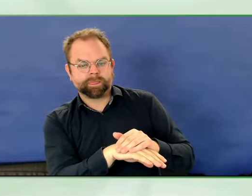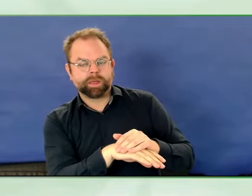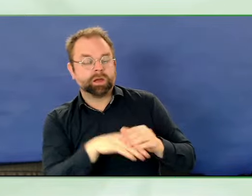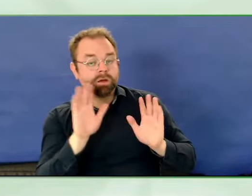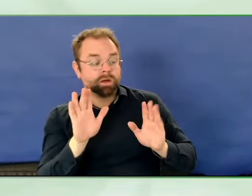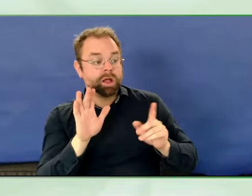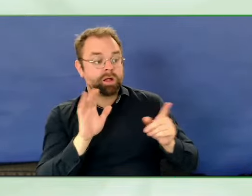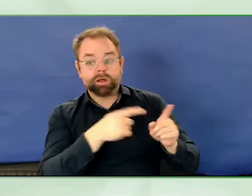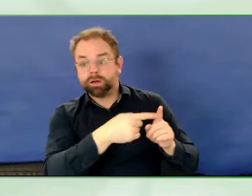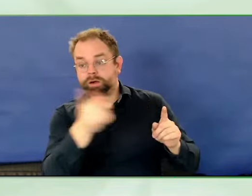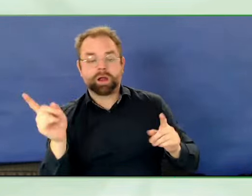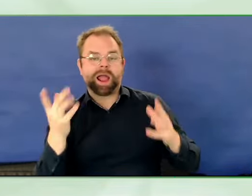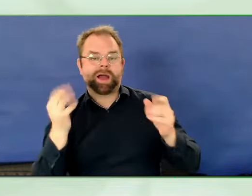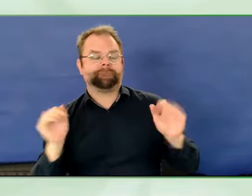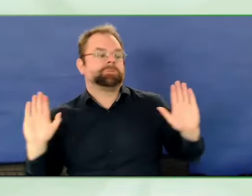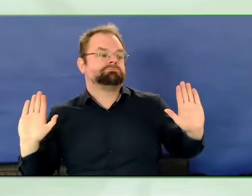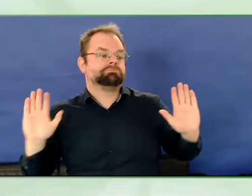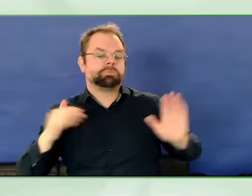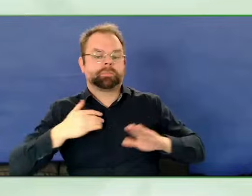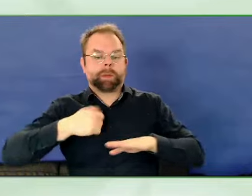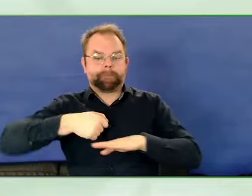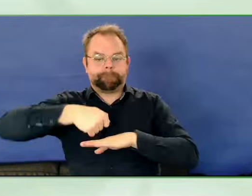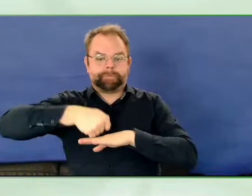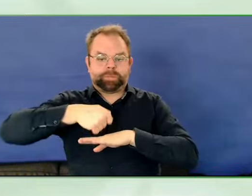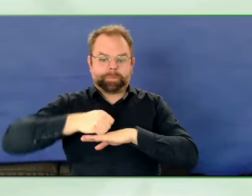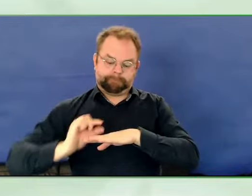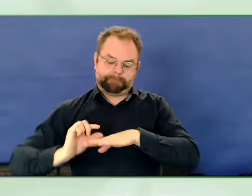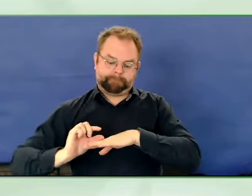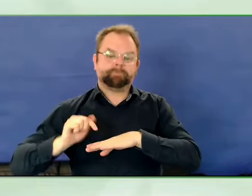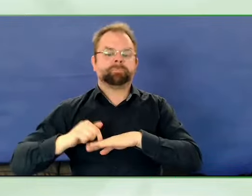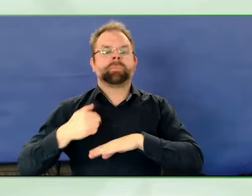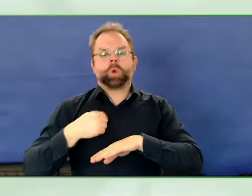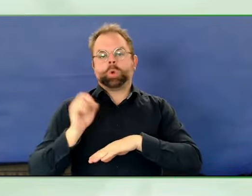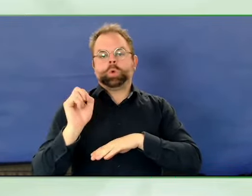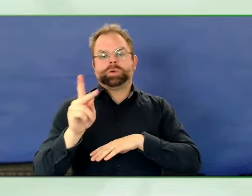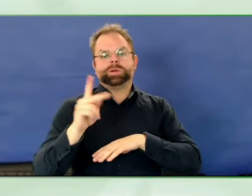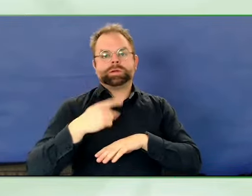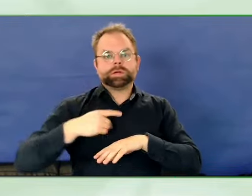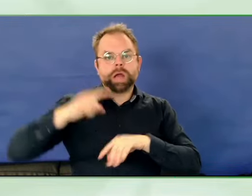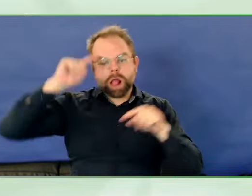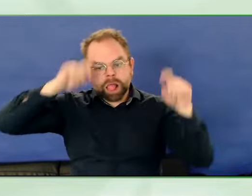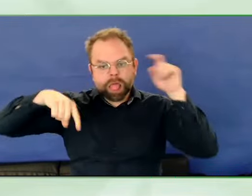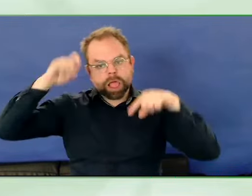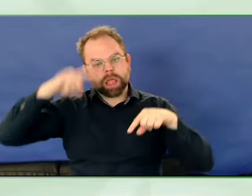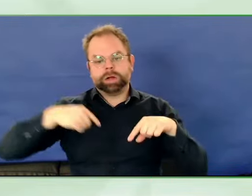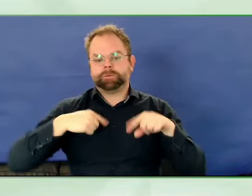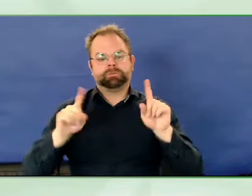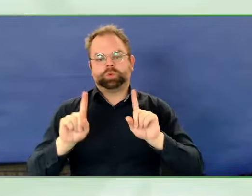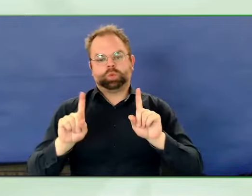There is a lot of entrepreneurs that will have ideas.